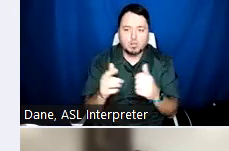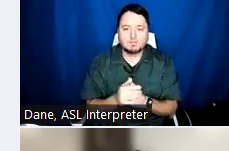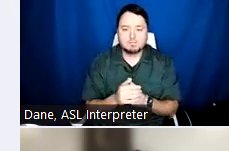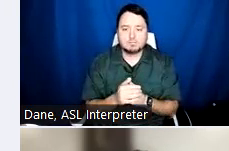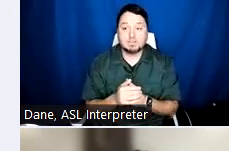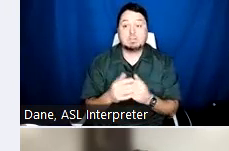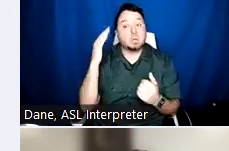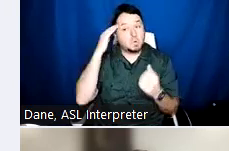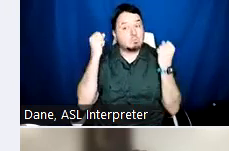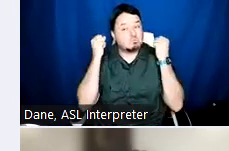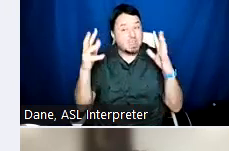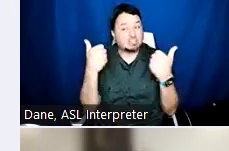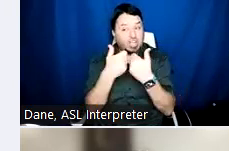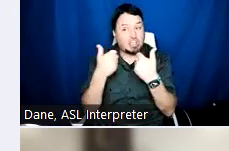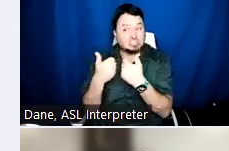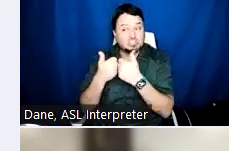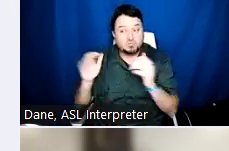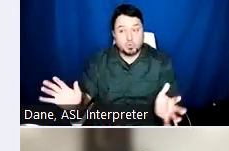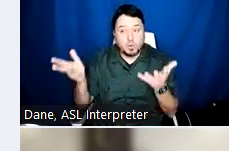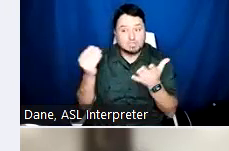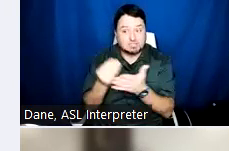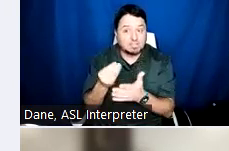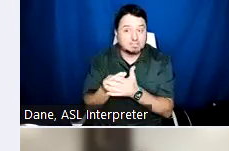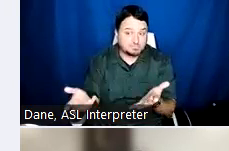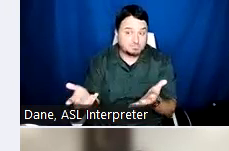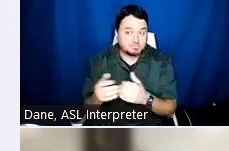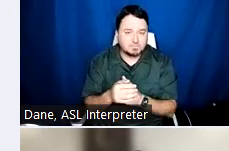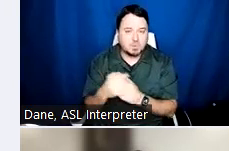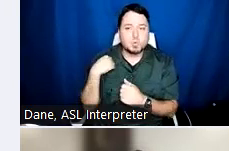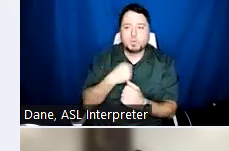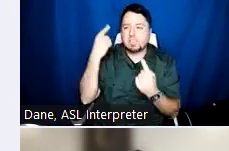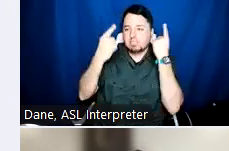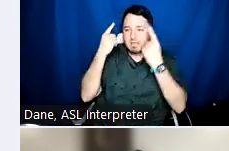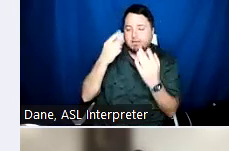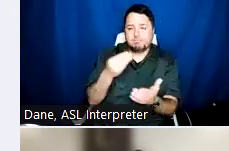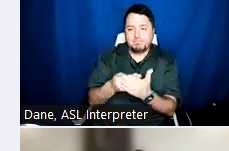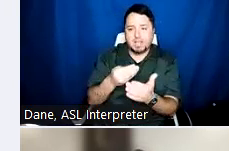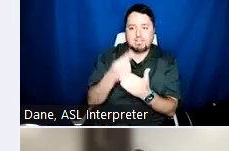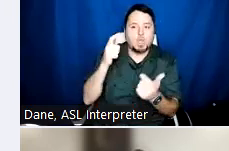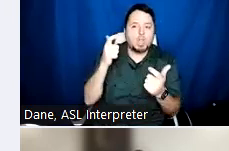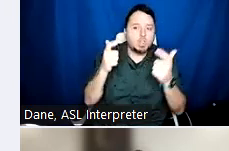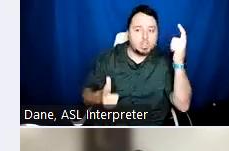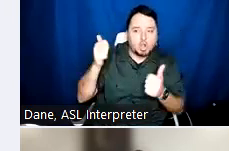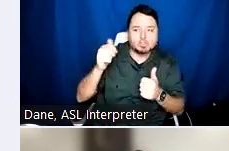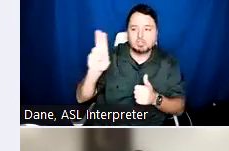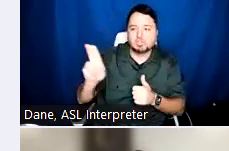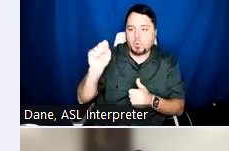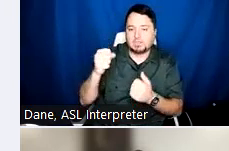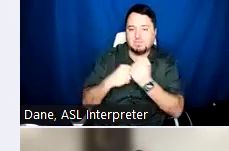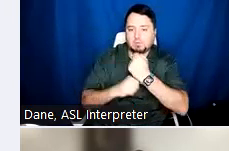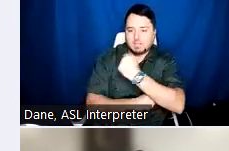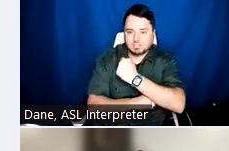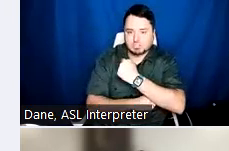challenges with raising funding, we can about the funding from larger US foundations we struggle.